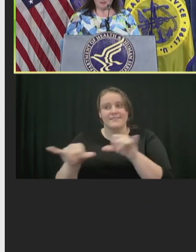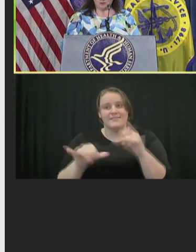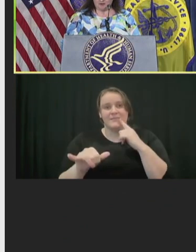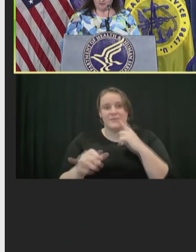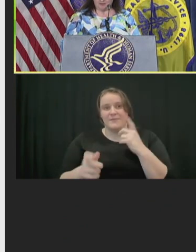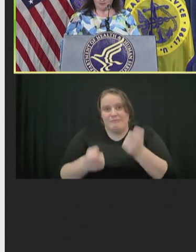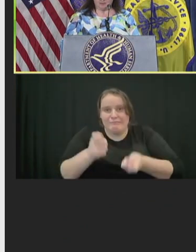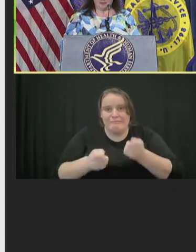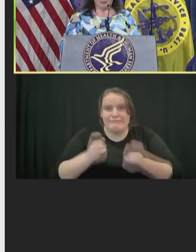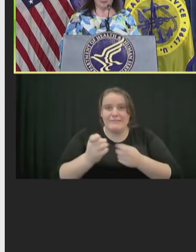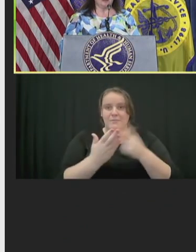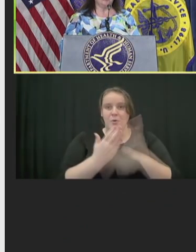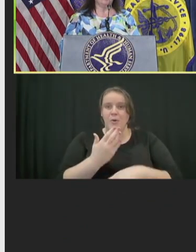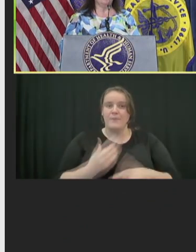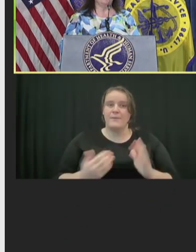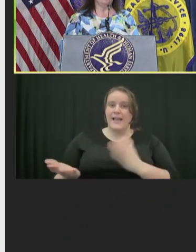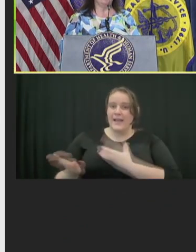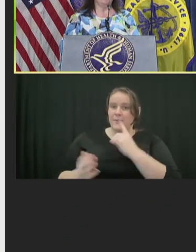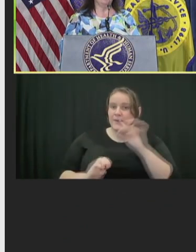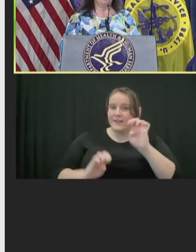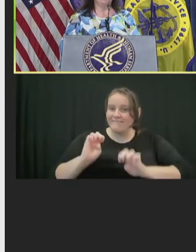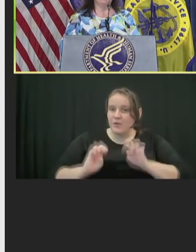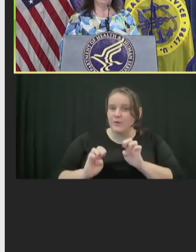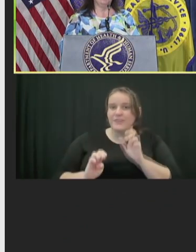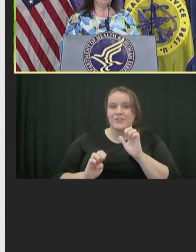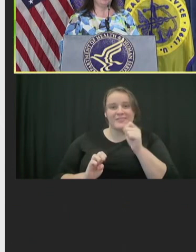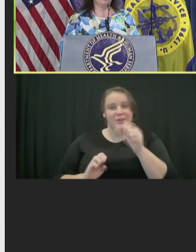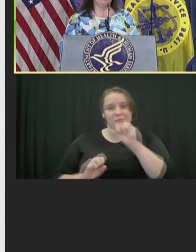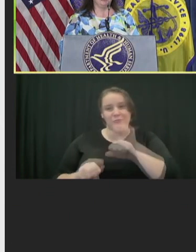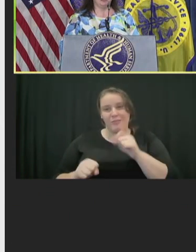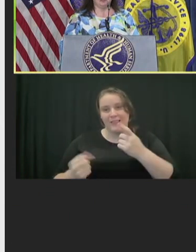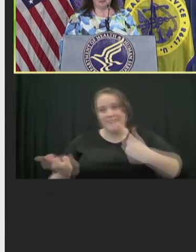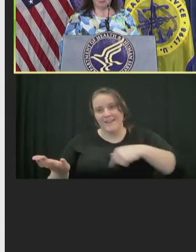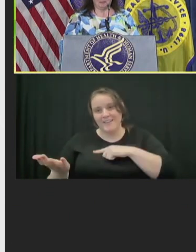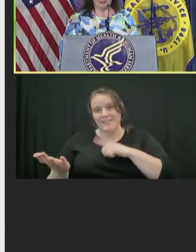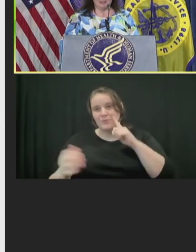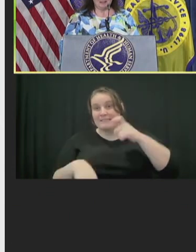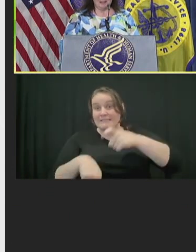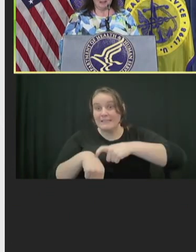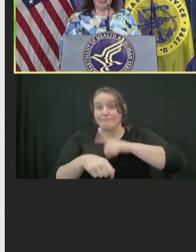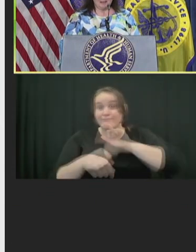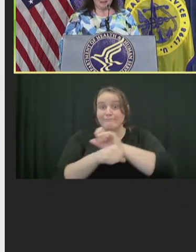our evaluators are not going to love us when it comes time to actually measure what we've done.